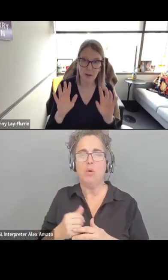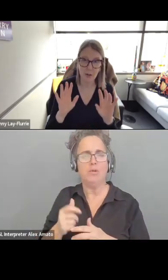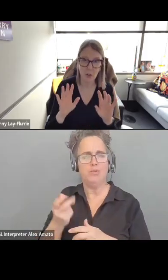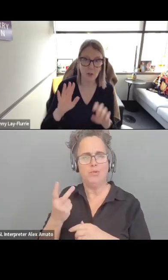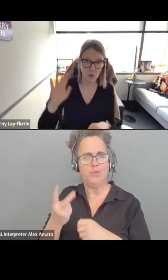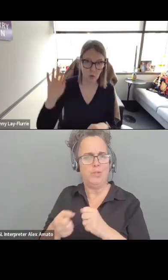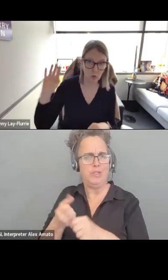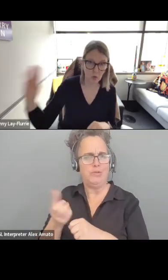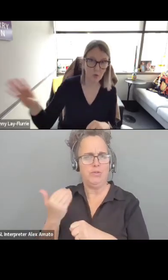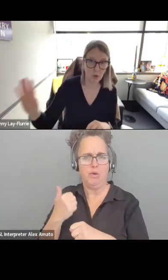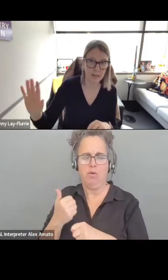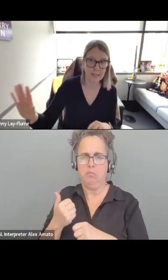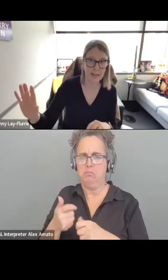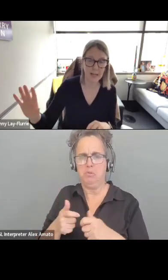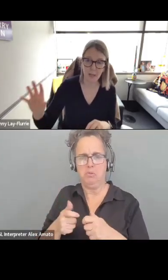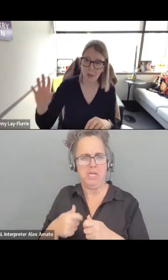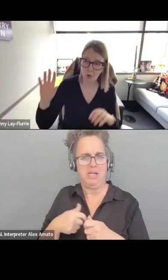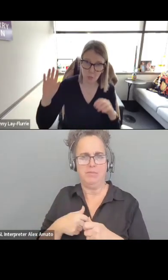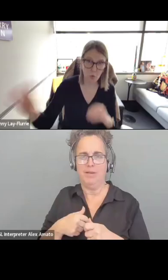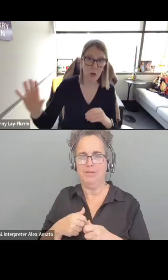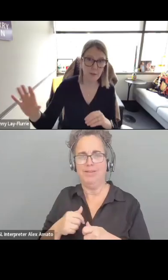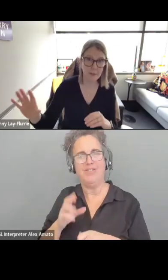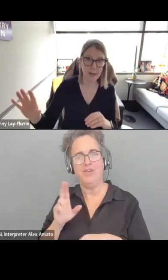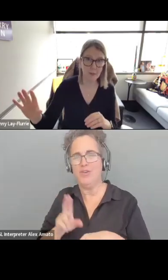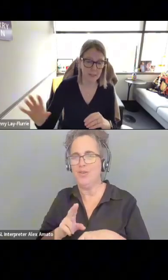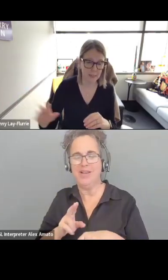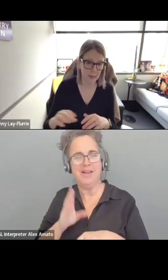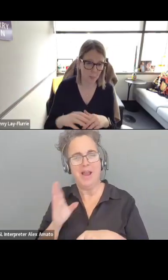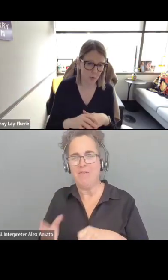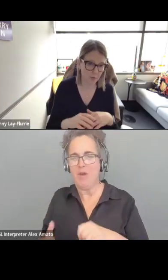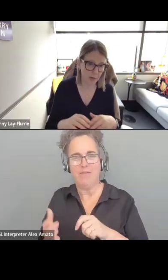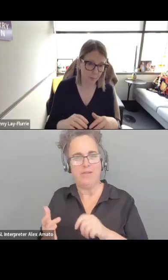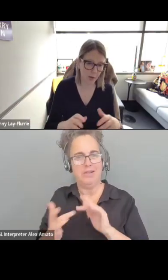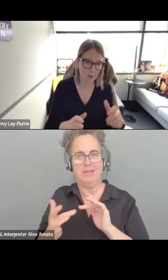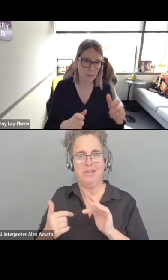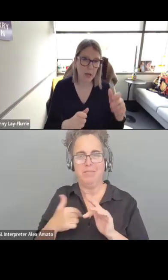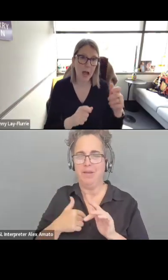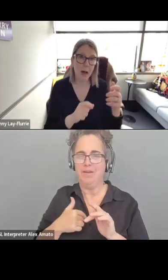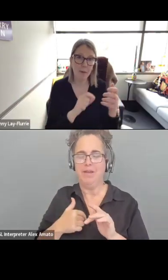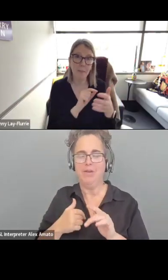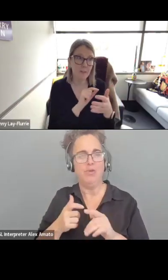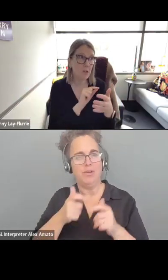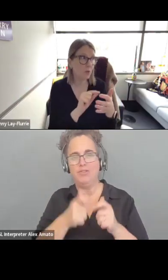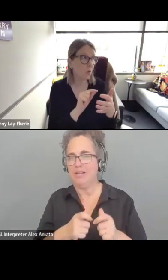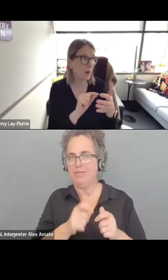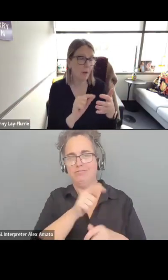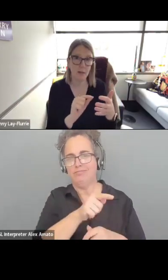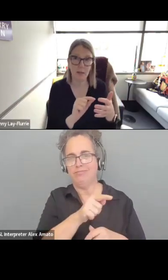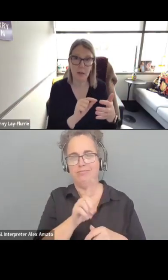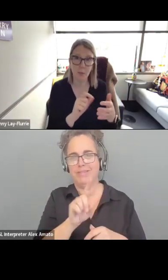way, you don't have to do this. You can just contact DAD. You do not have to text me to get improvements in our products. But the message was quite blunt.